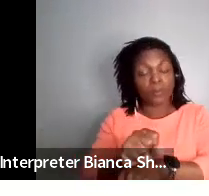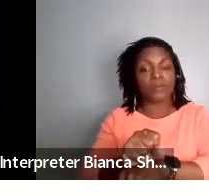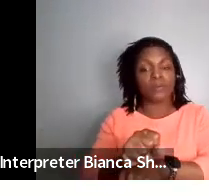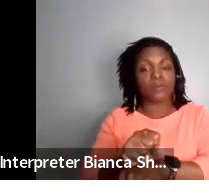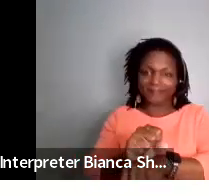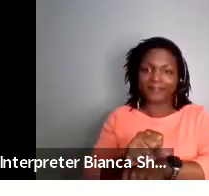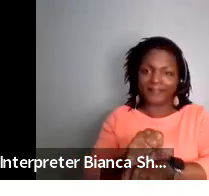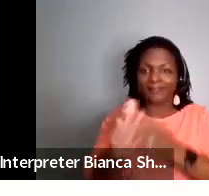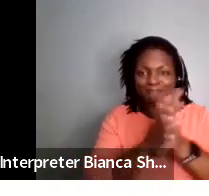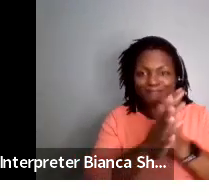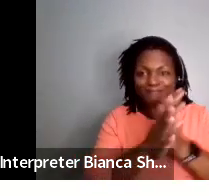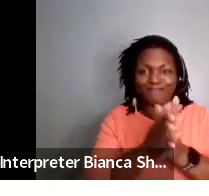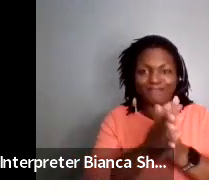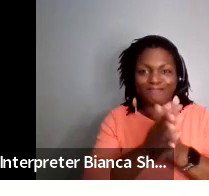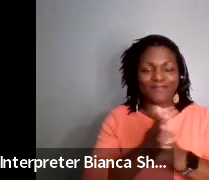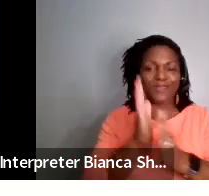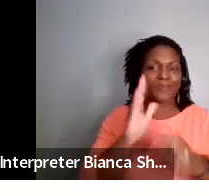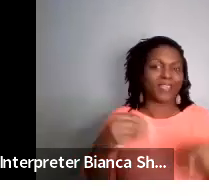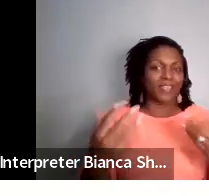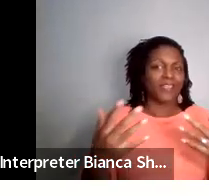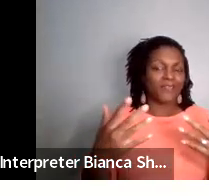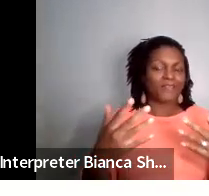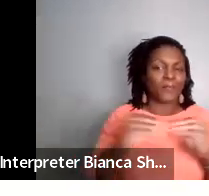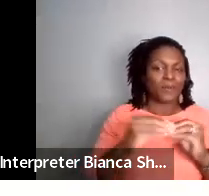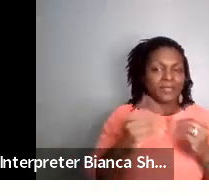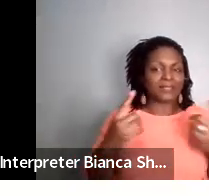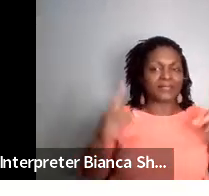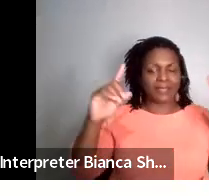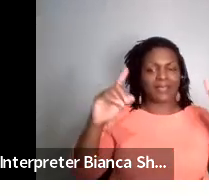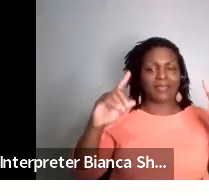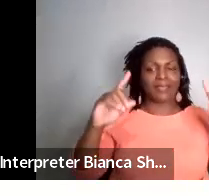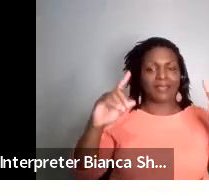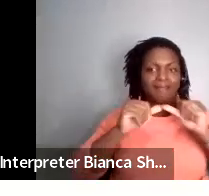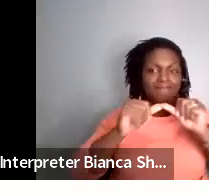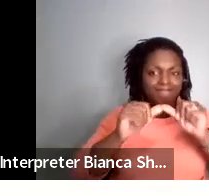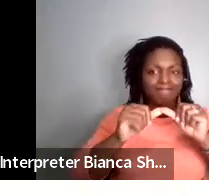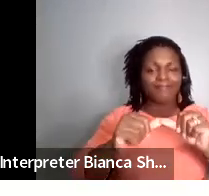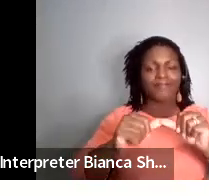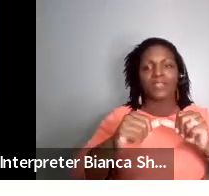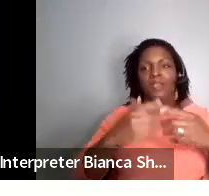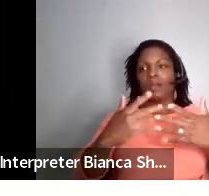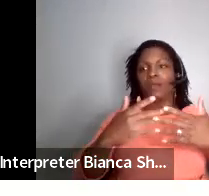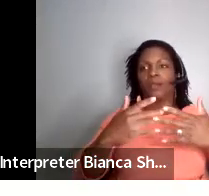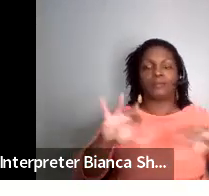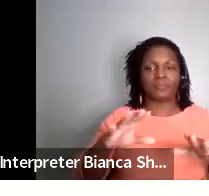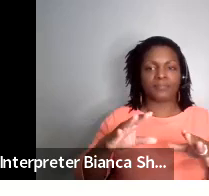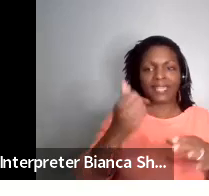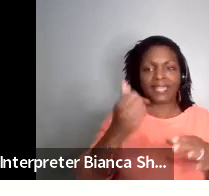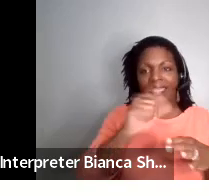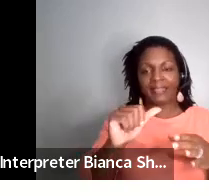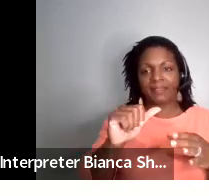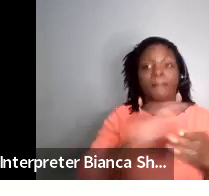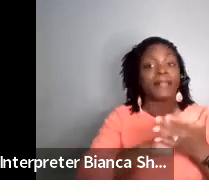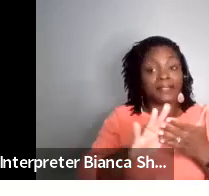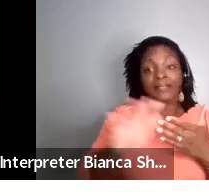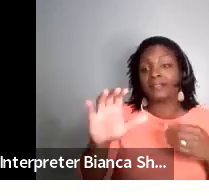also is an incentive, and they are typically going to be more likely to be successful in maintaining their sobriety or their recovery from any behavioral health conditions.